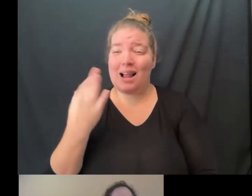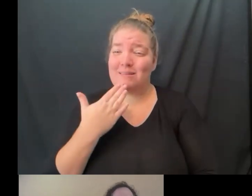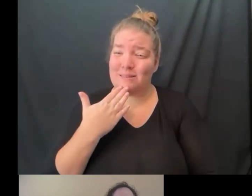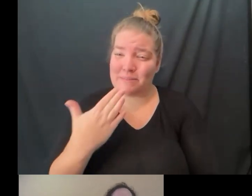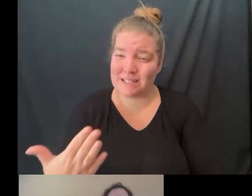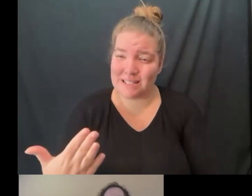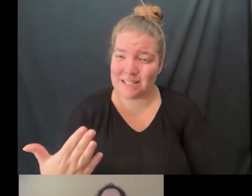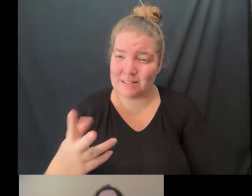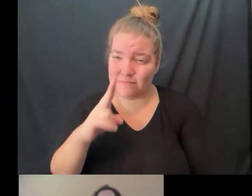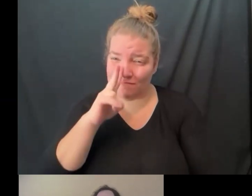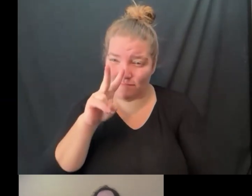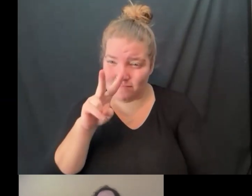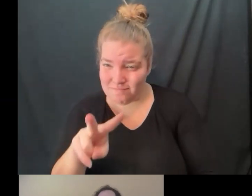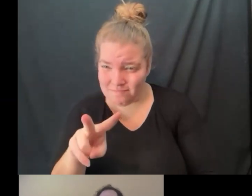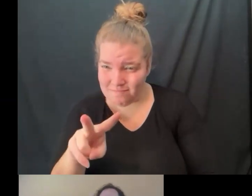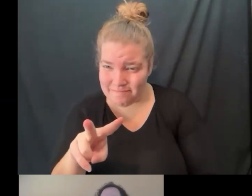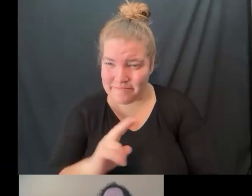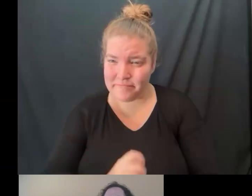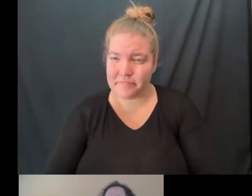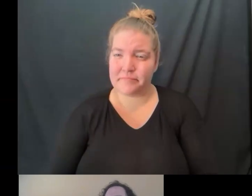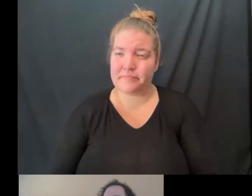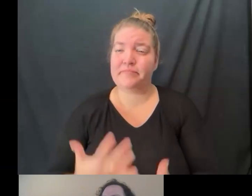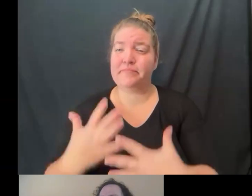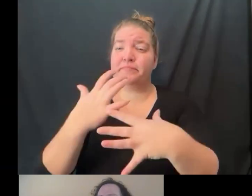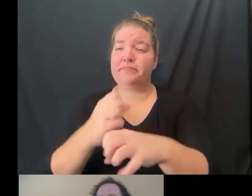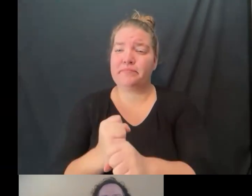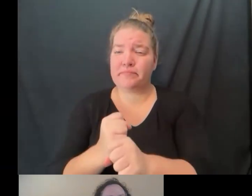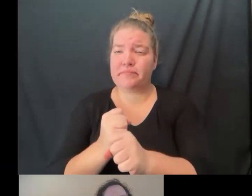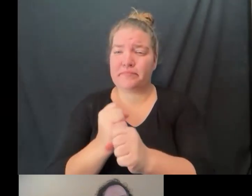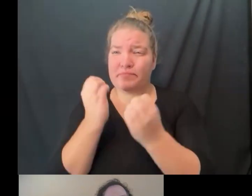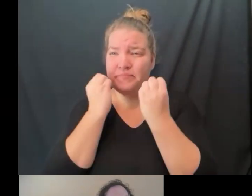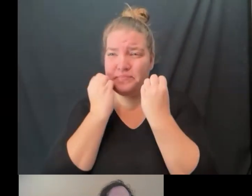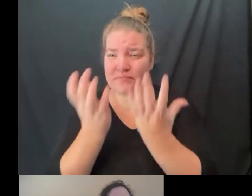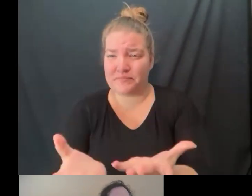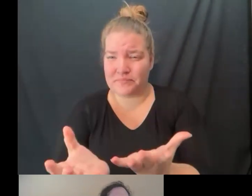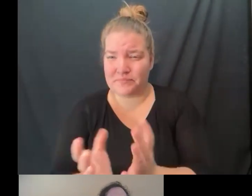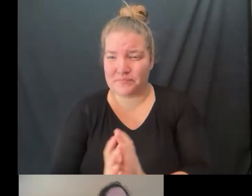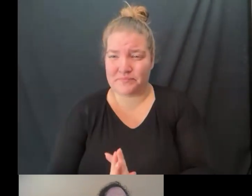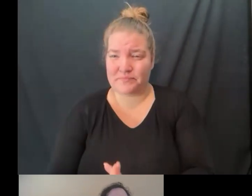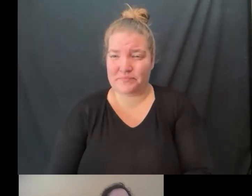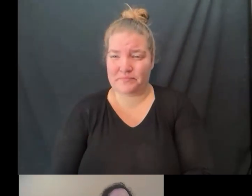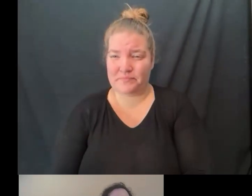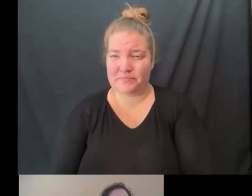been going for a while, and I appreciate you sticking around. And I want to say this.